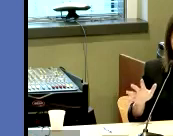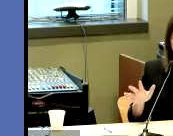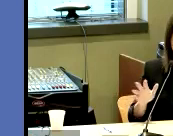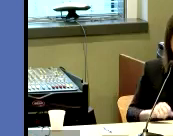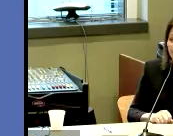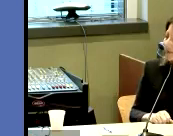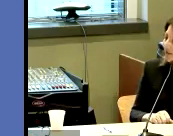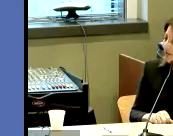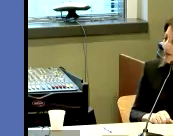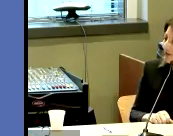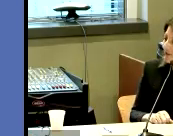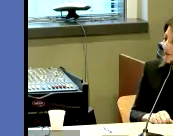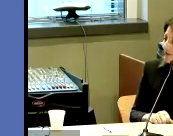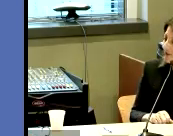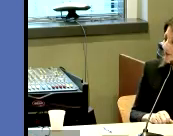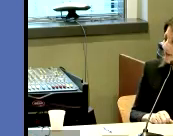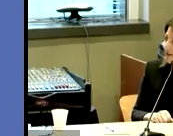And now, I'll turn it over for you all for some dialogue.